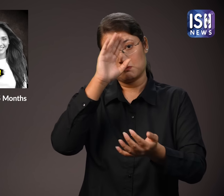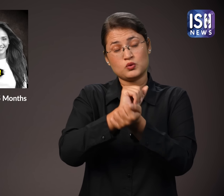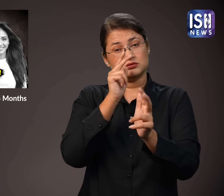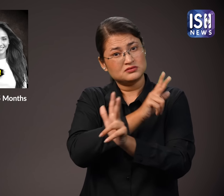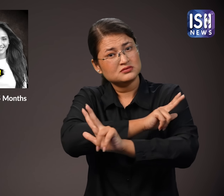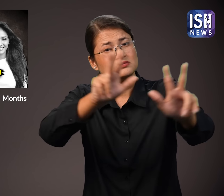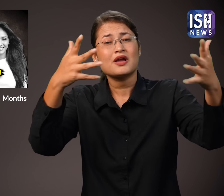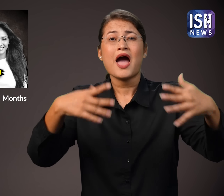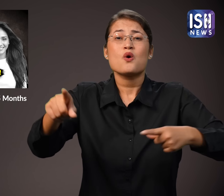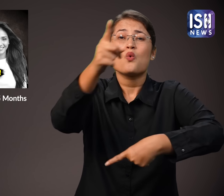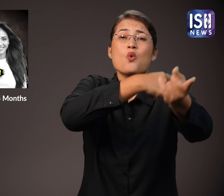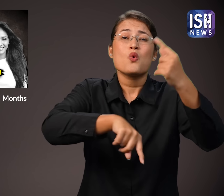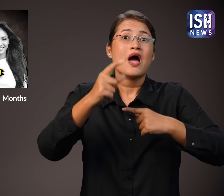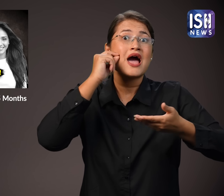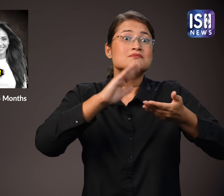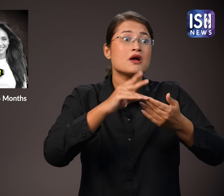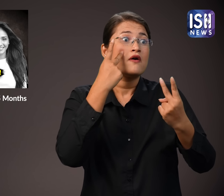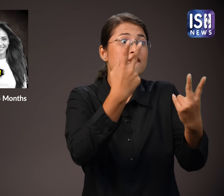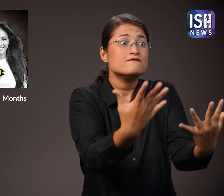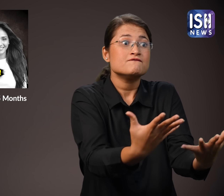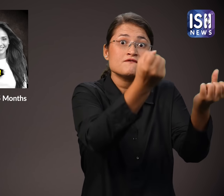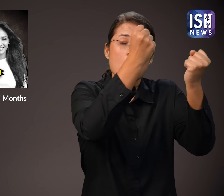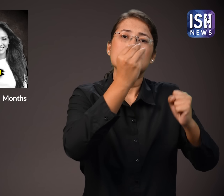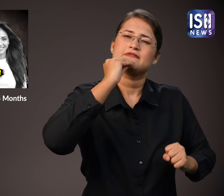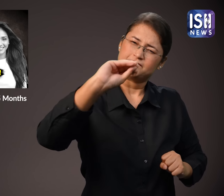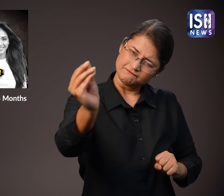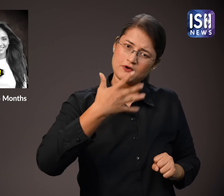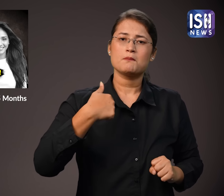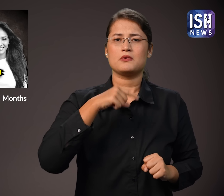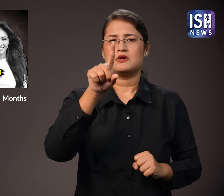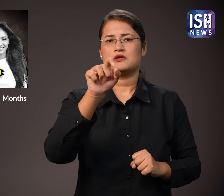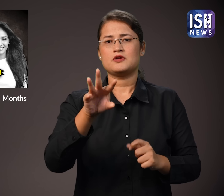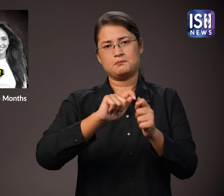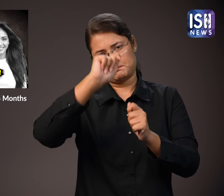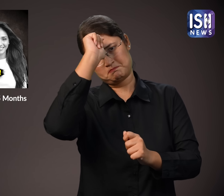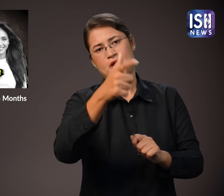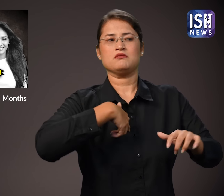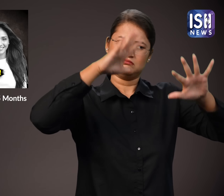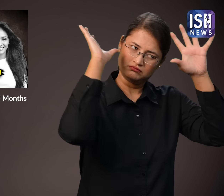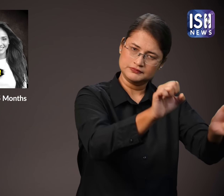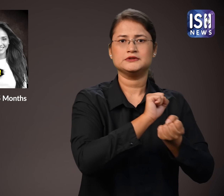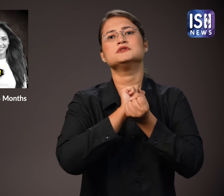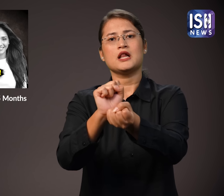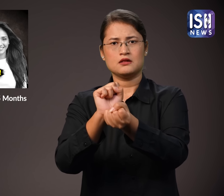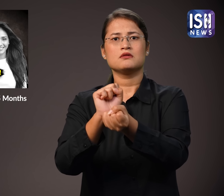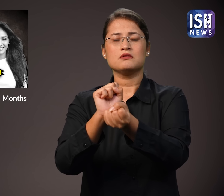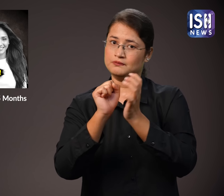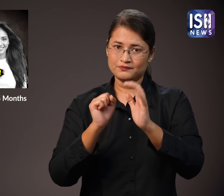Police then announced a ₹10,000 reward for information leading to his arrest.